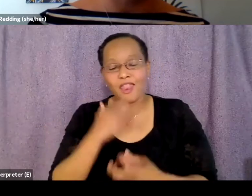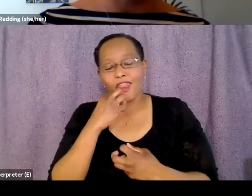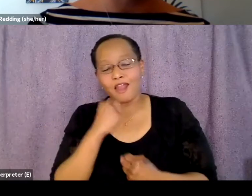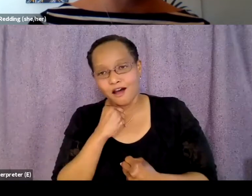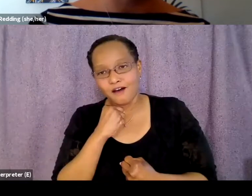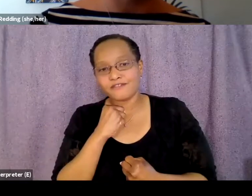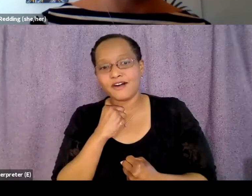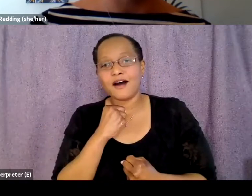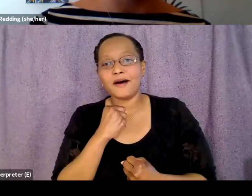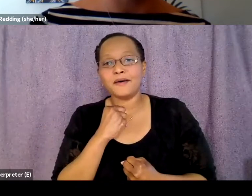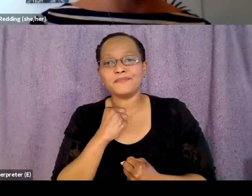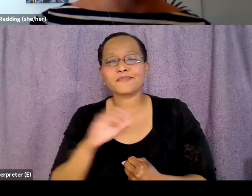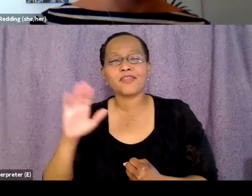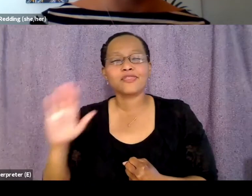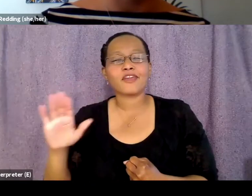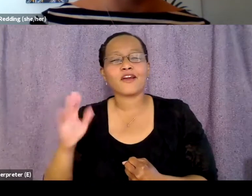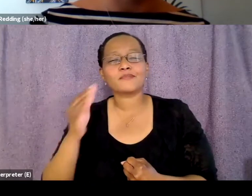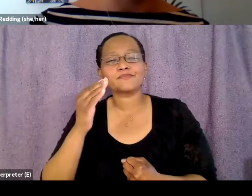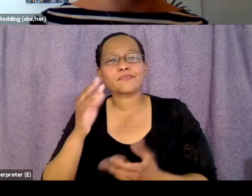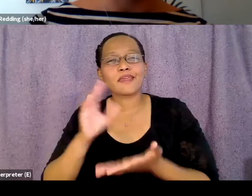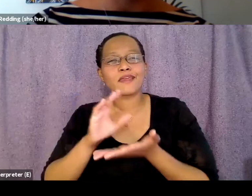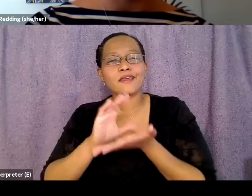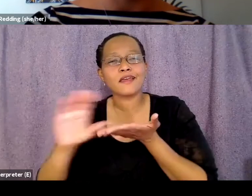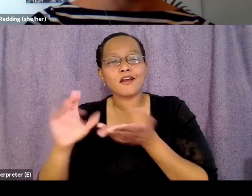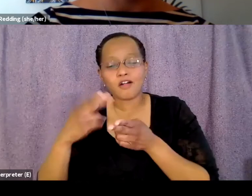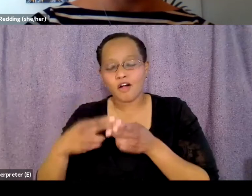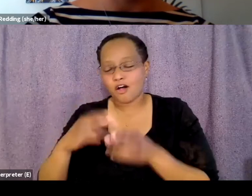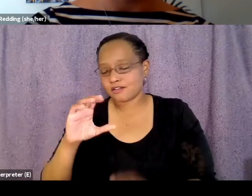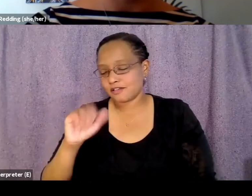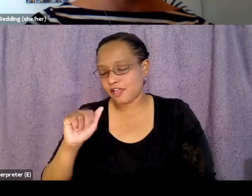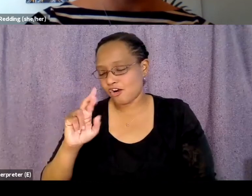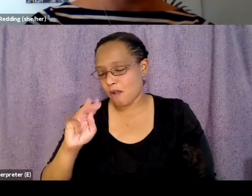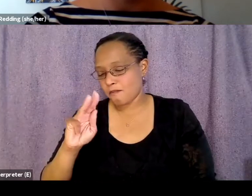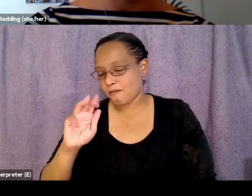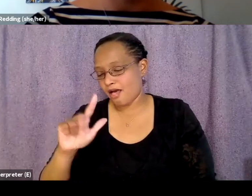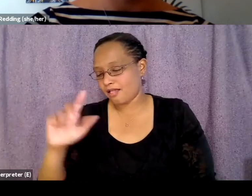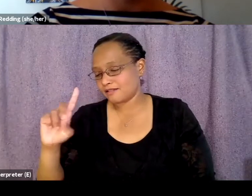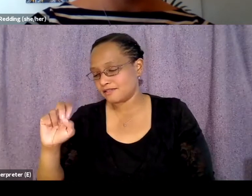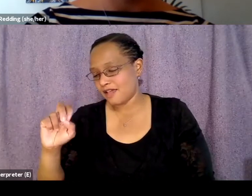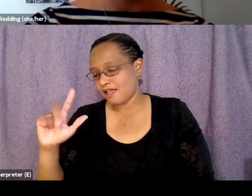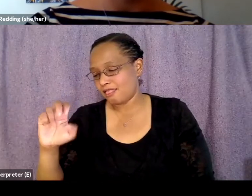Keah Brown: Cheese cake I love a good turtle cheesecake I think that.